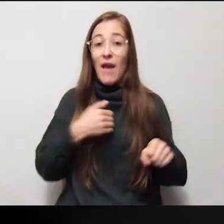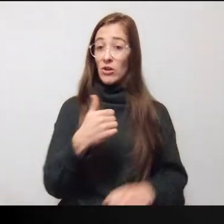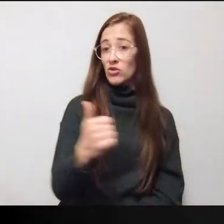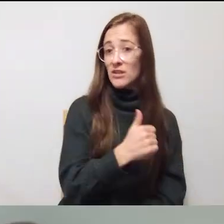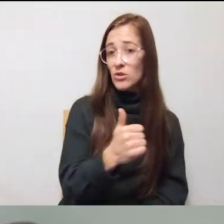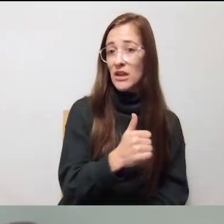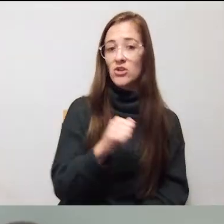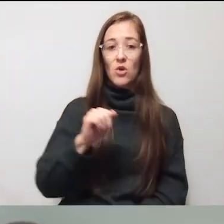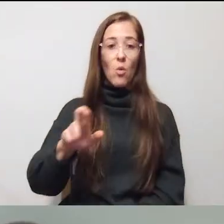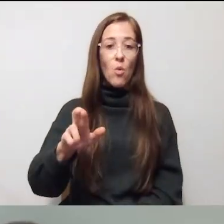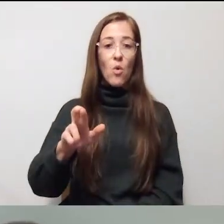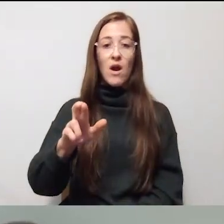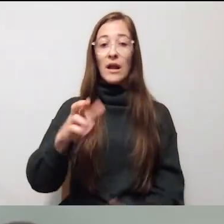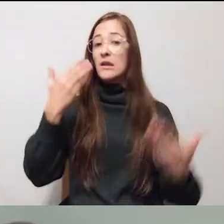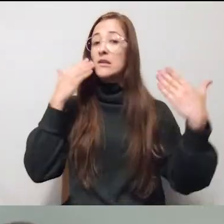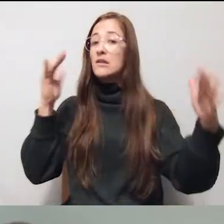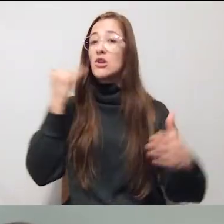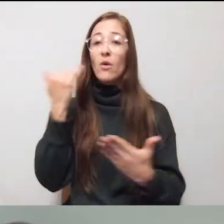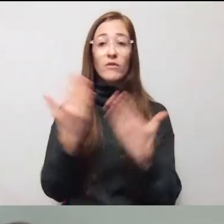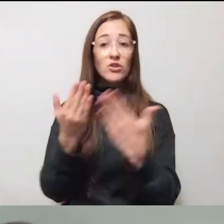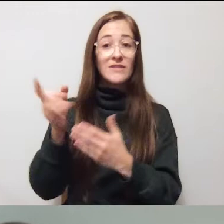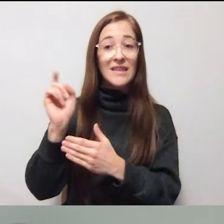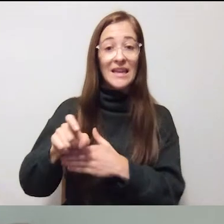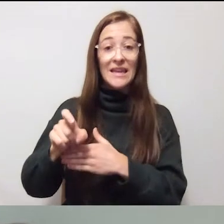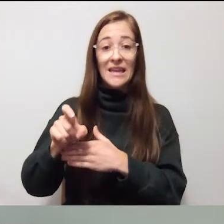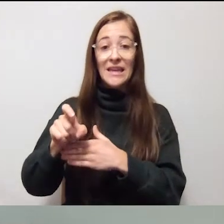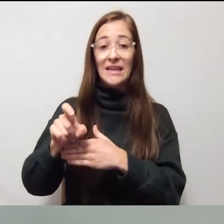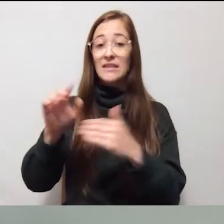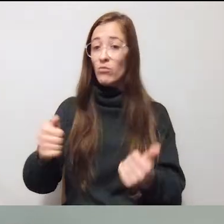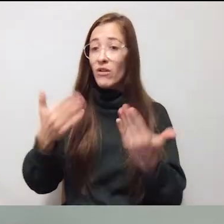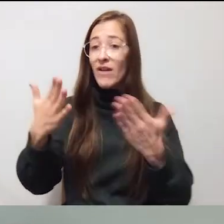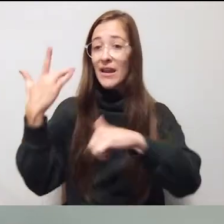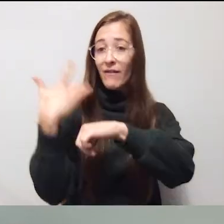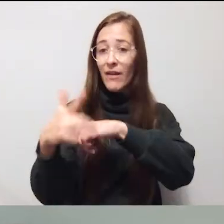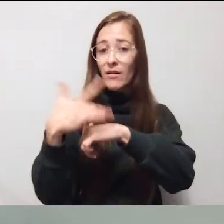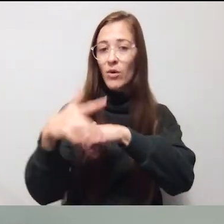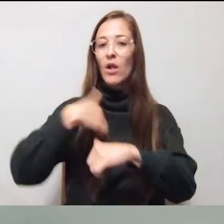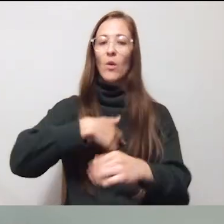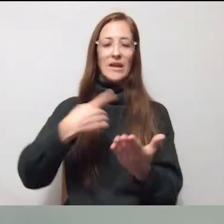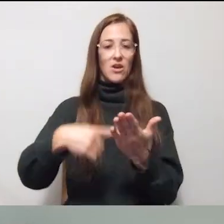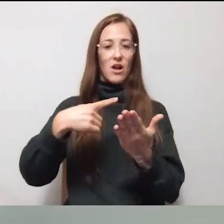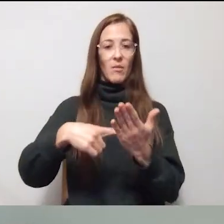or who doesn't know if the service that they need is provided and we talk about aging